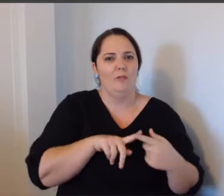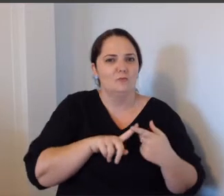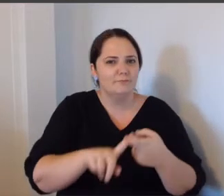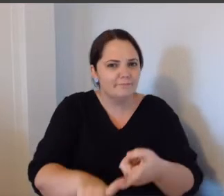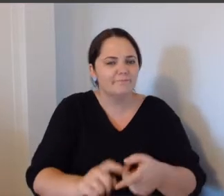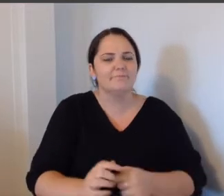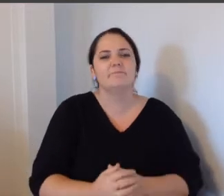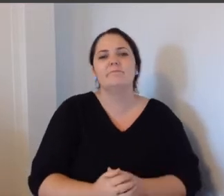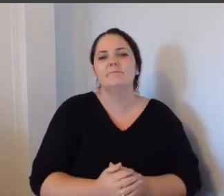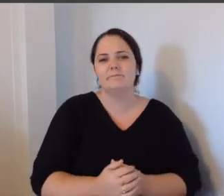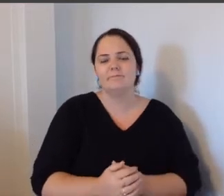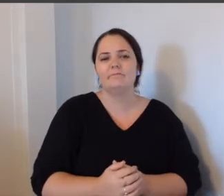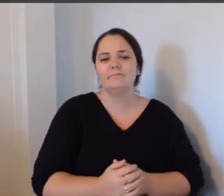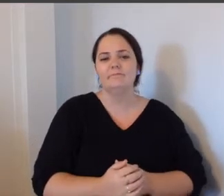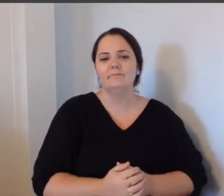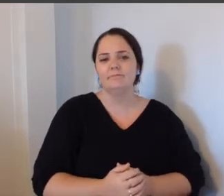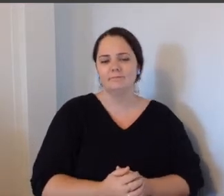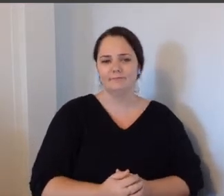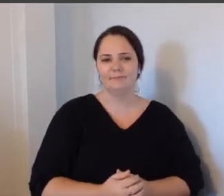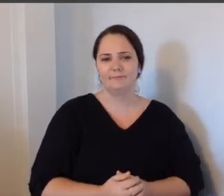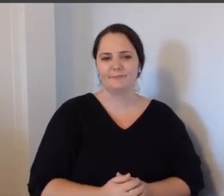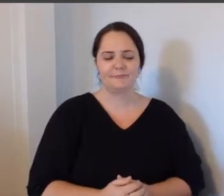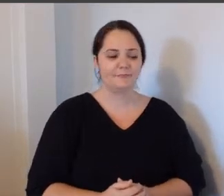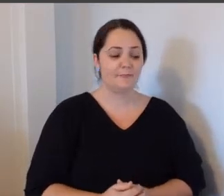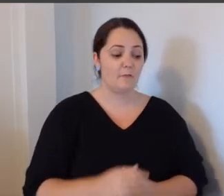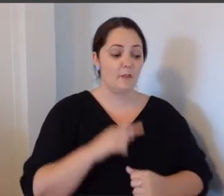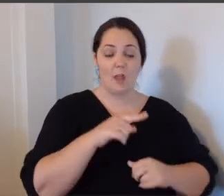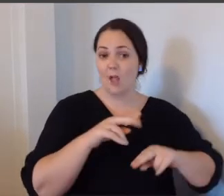As the earliest painter in the exhibition, we actually don't know that much about